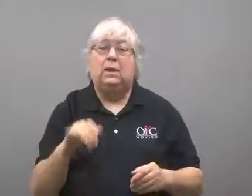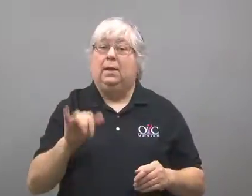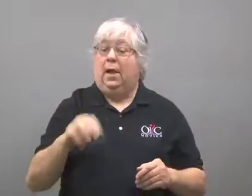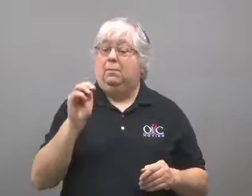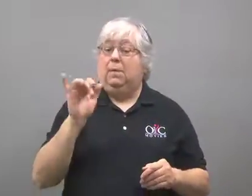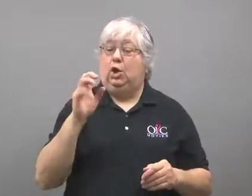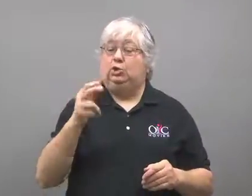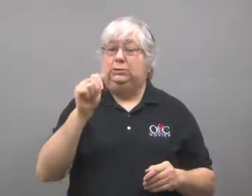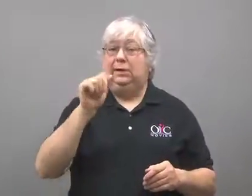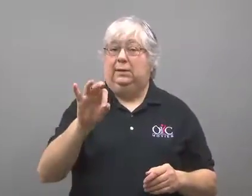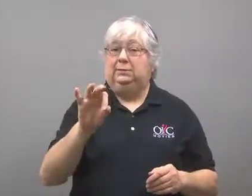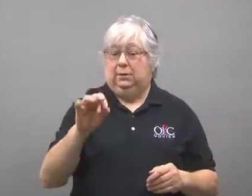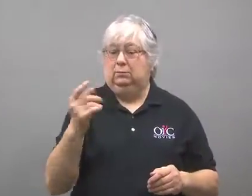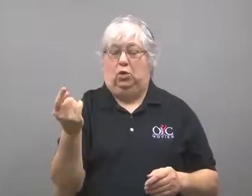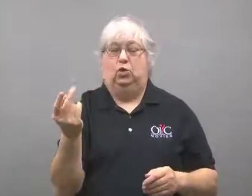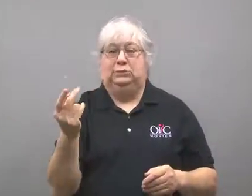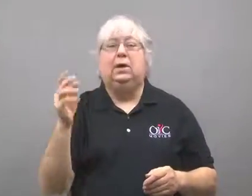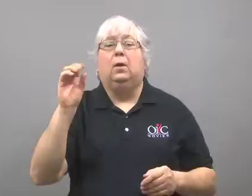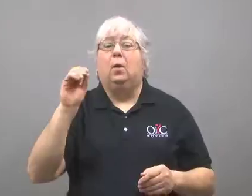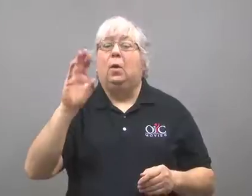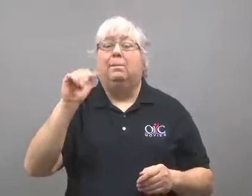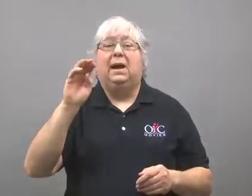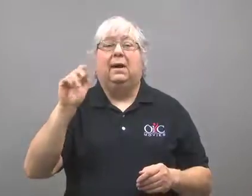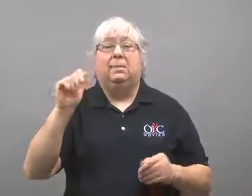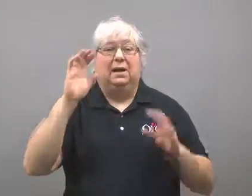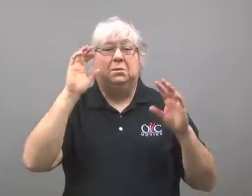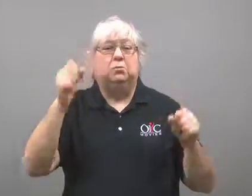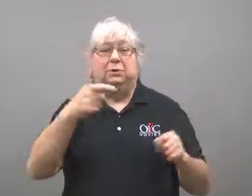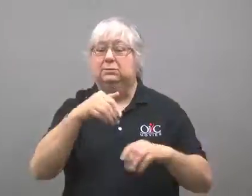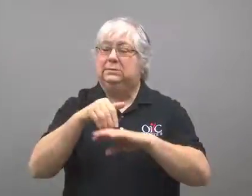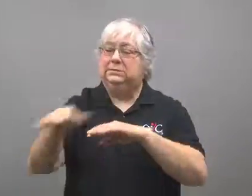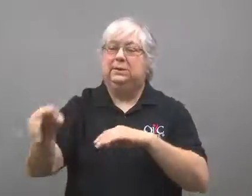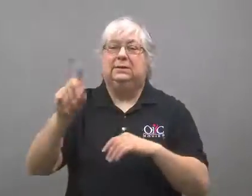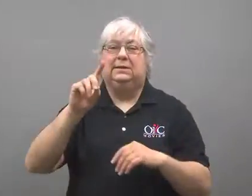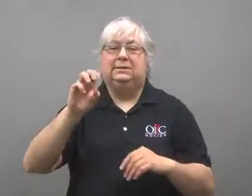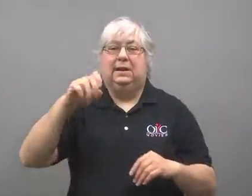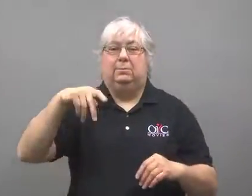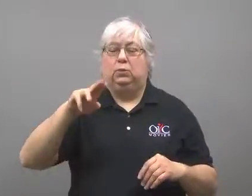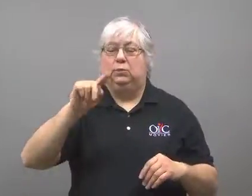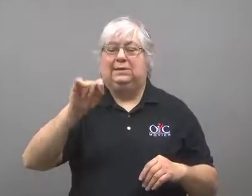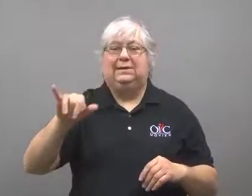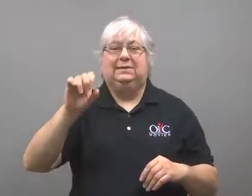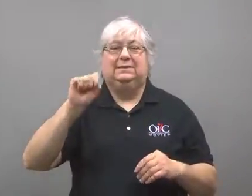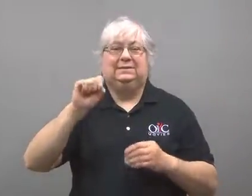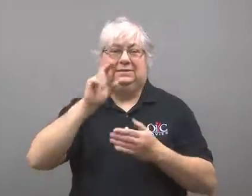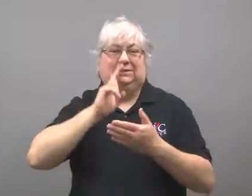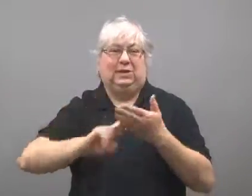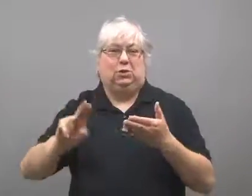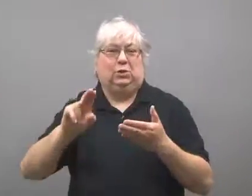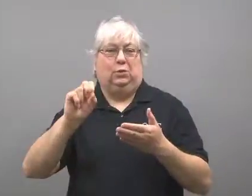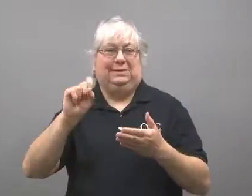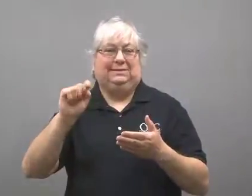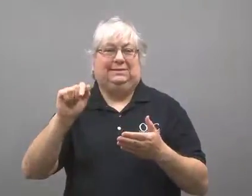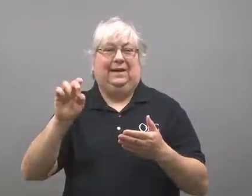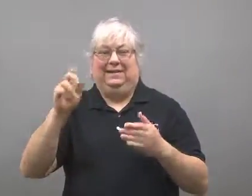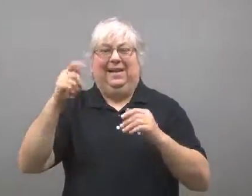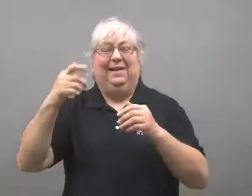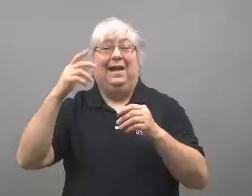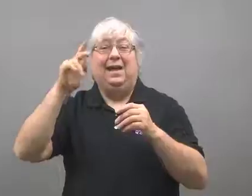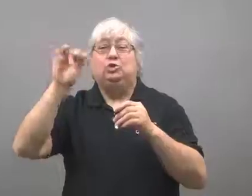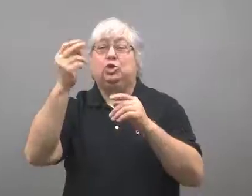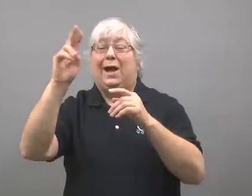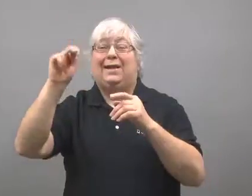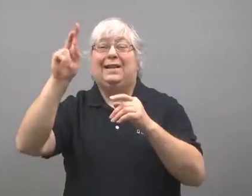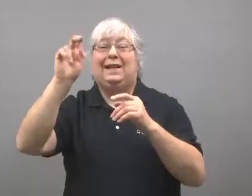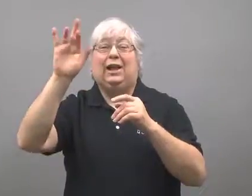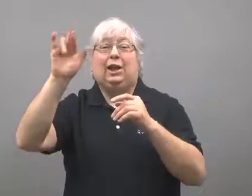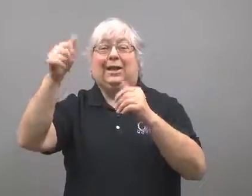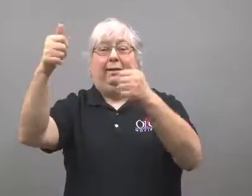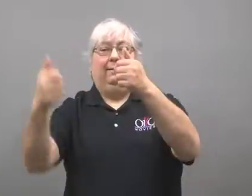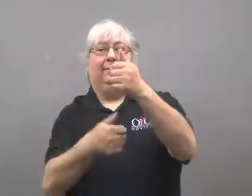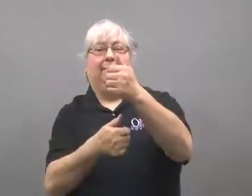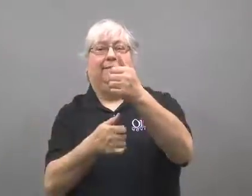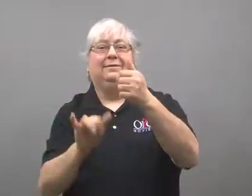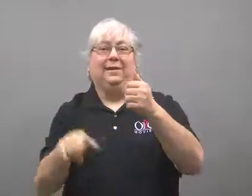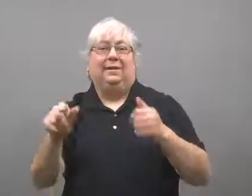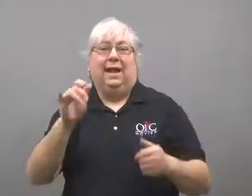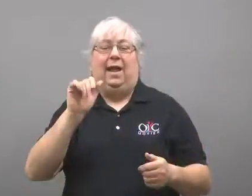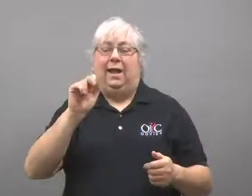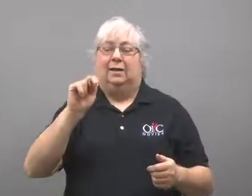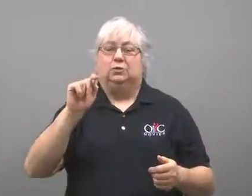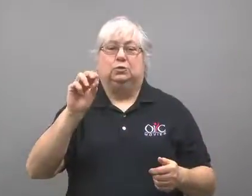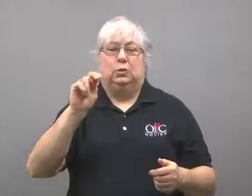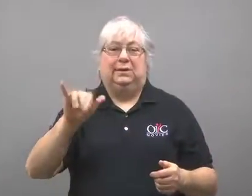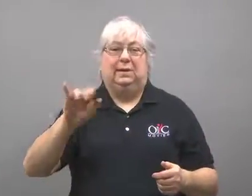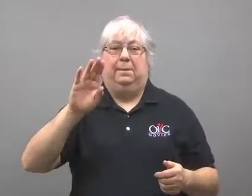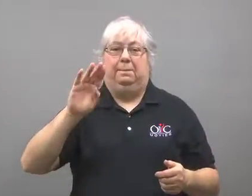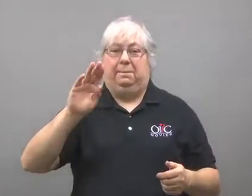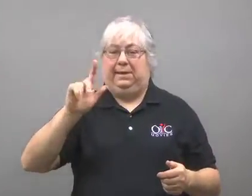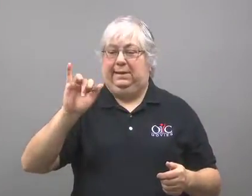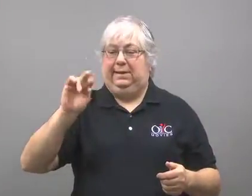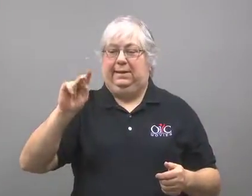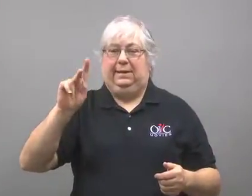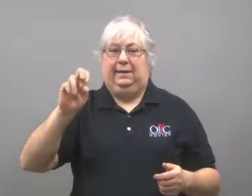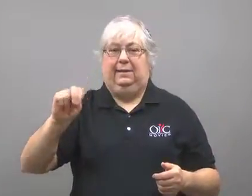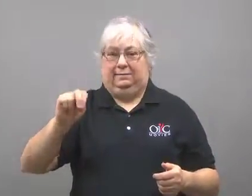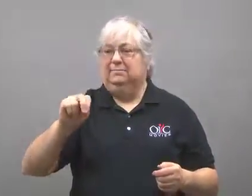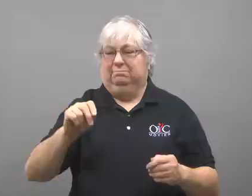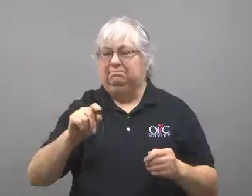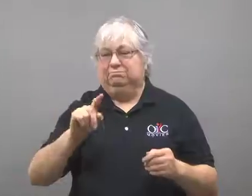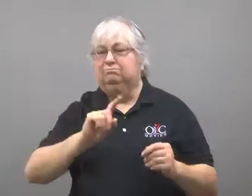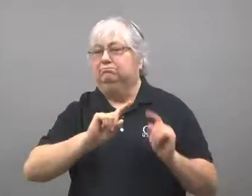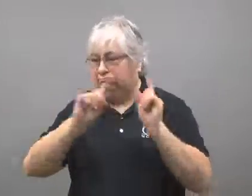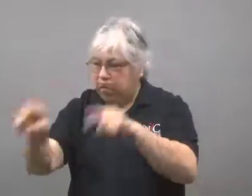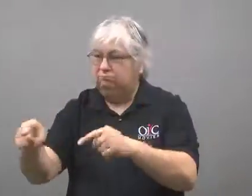On Thursday, March 19, Obama sent the Deputy Secretary of State, Antony Blinken, there.